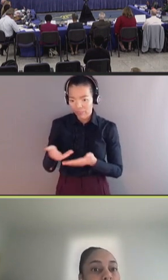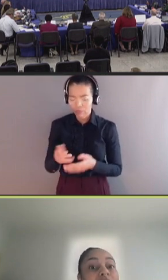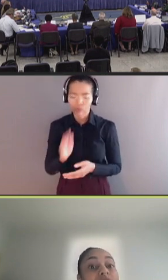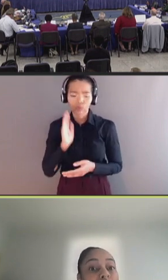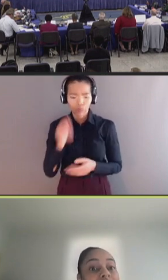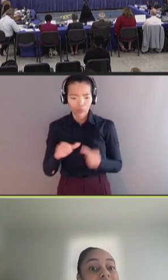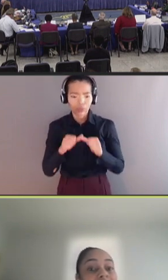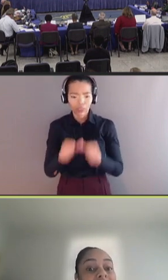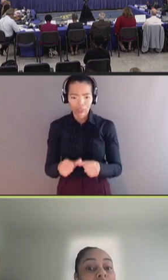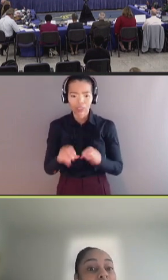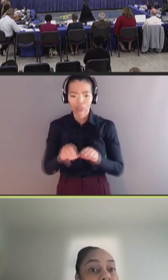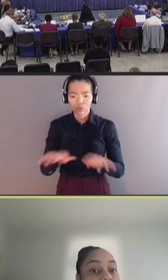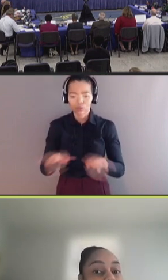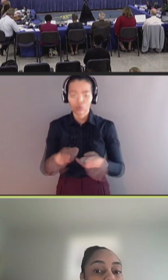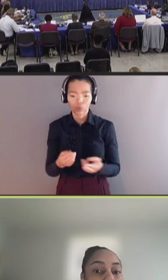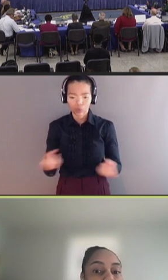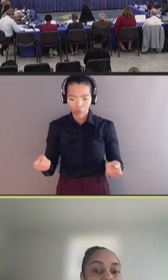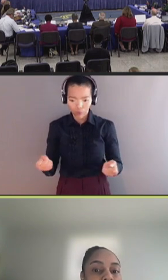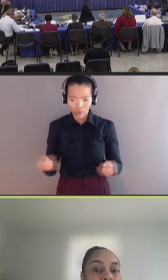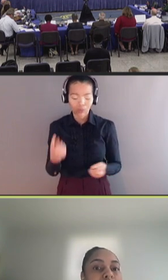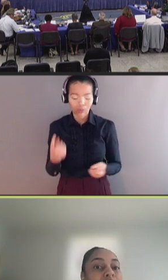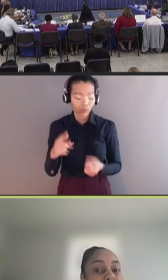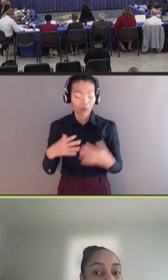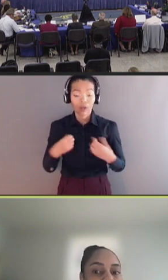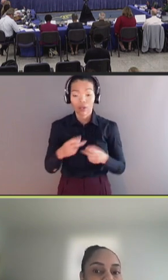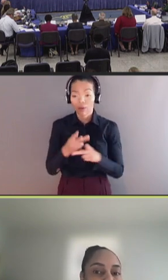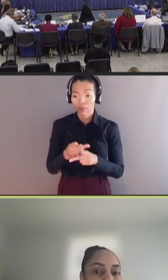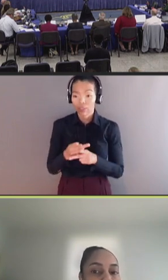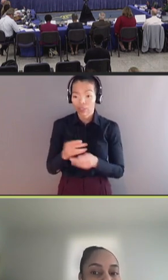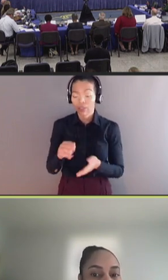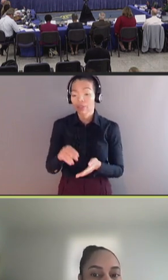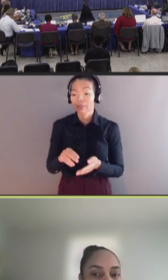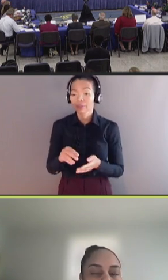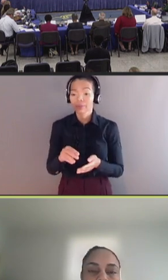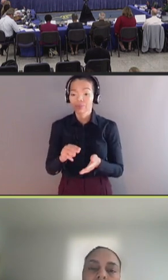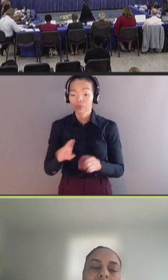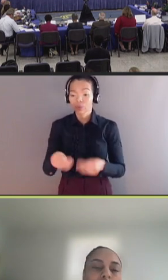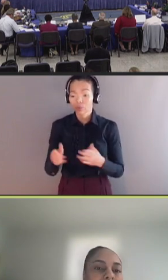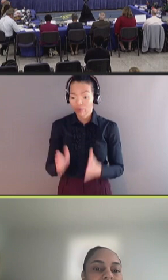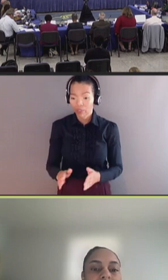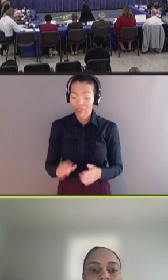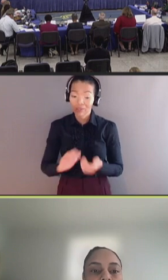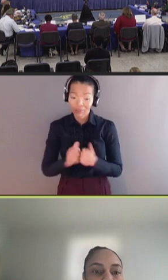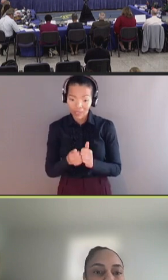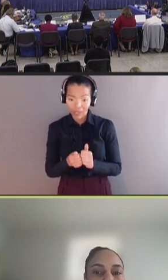of resources for healthcare providers via the campaign website as well as listserv